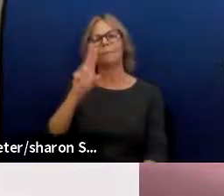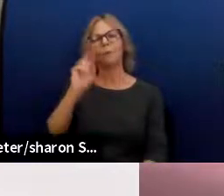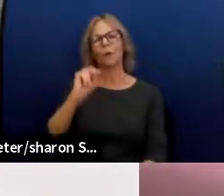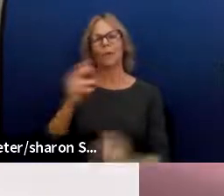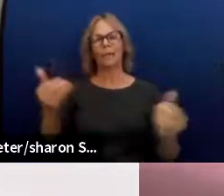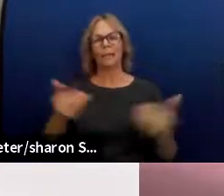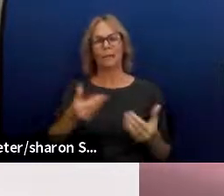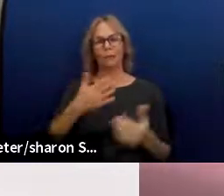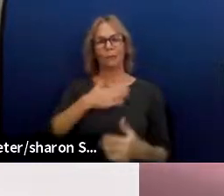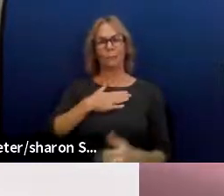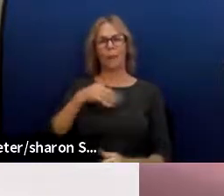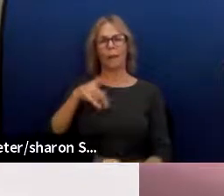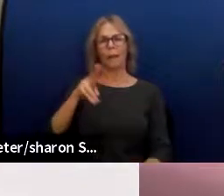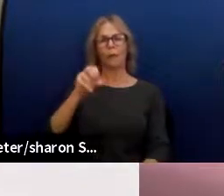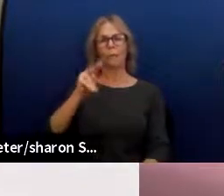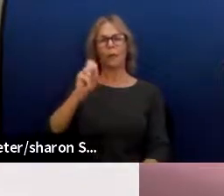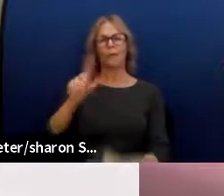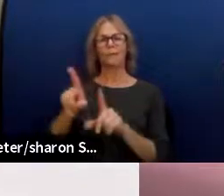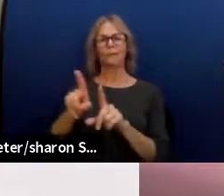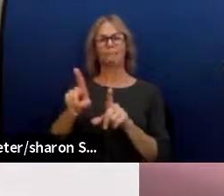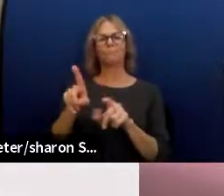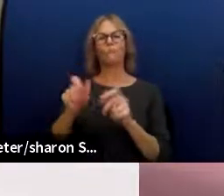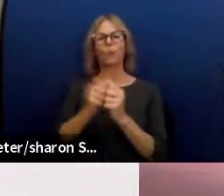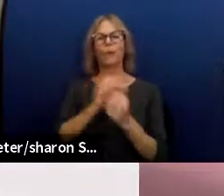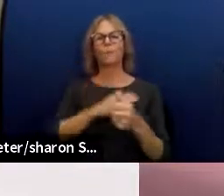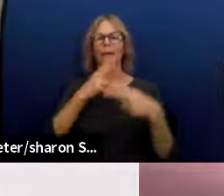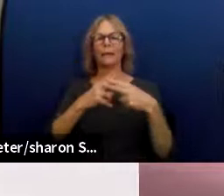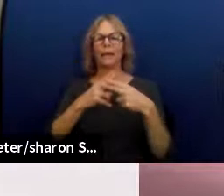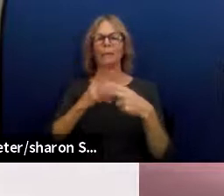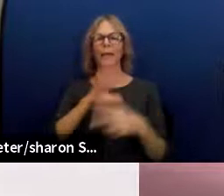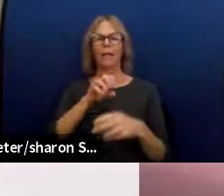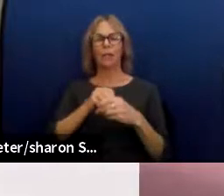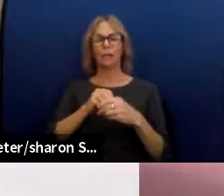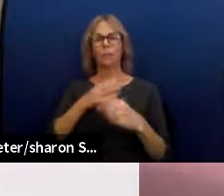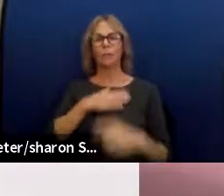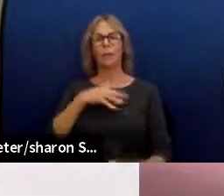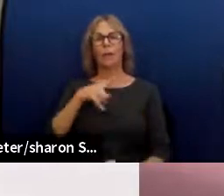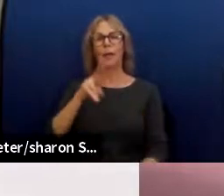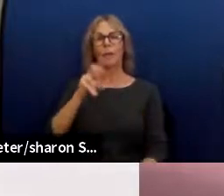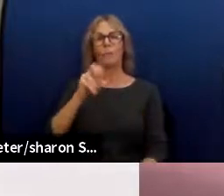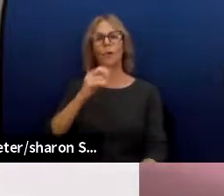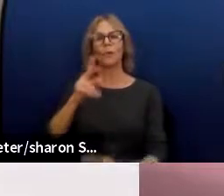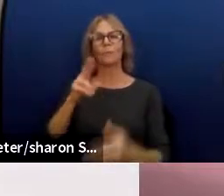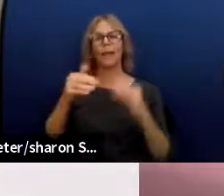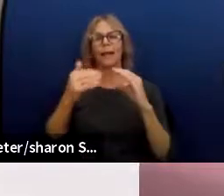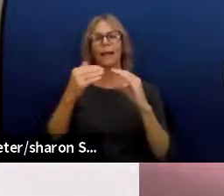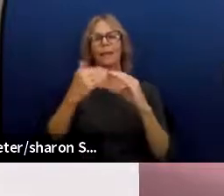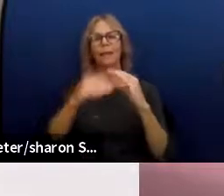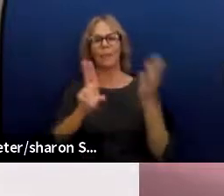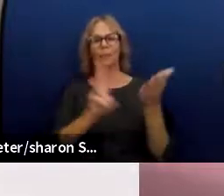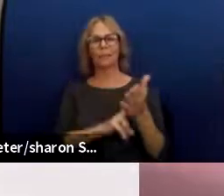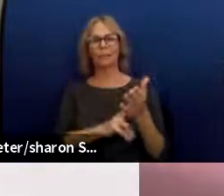pronouns when I introduce my name, and I always include my pronouns in my email signature, because again, there's my name. So